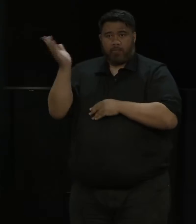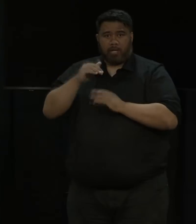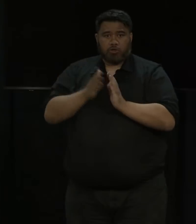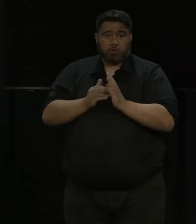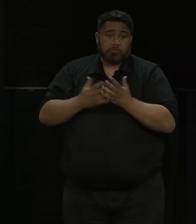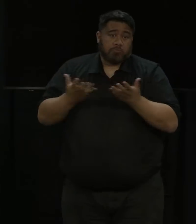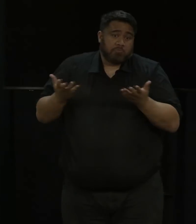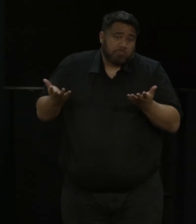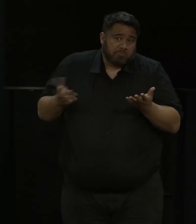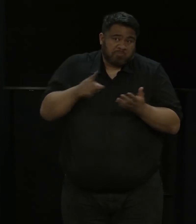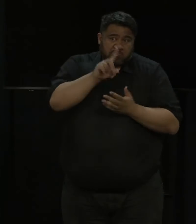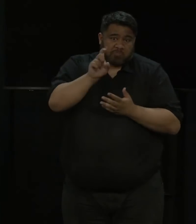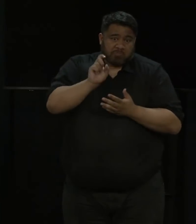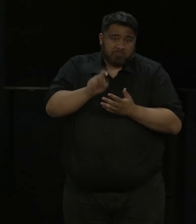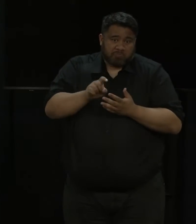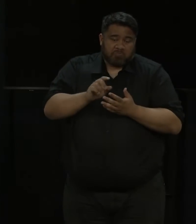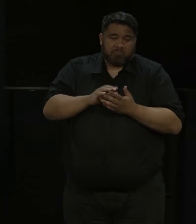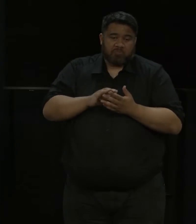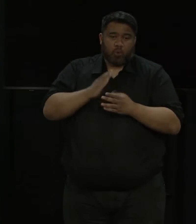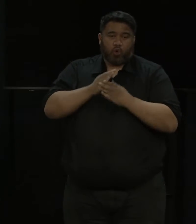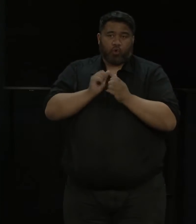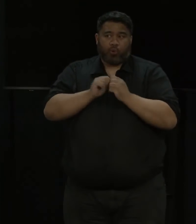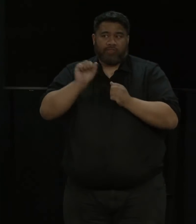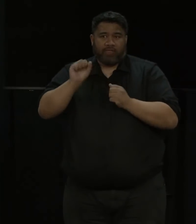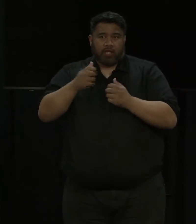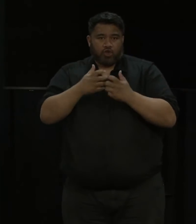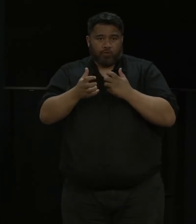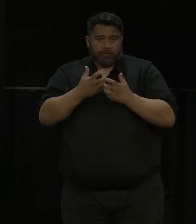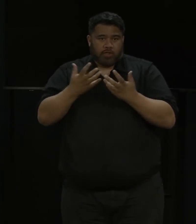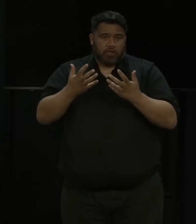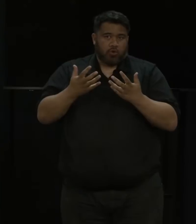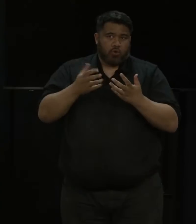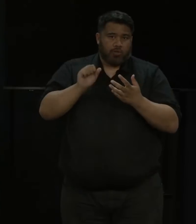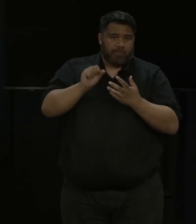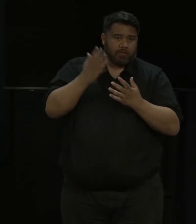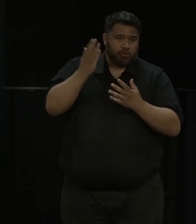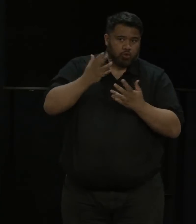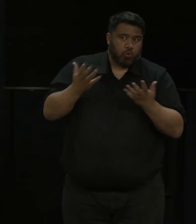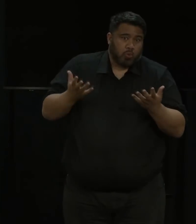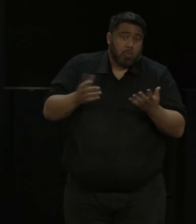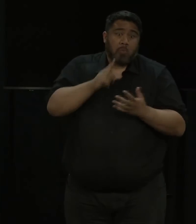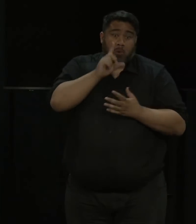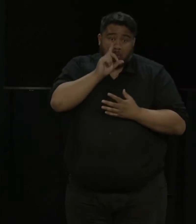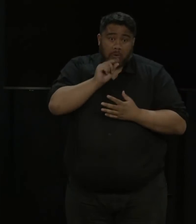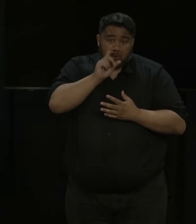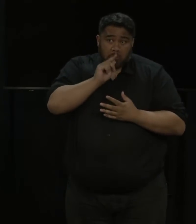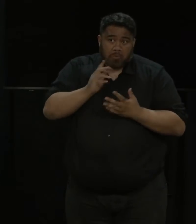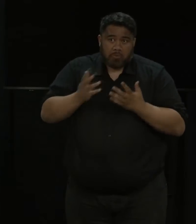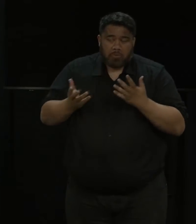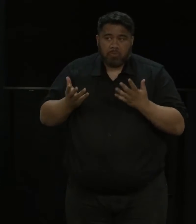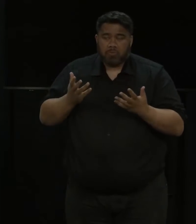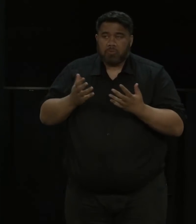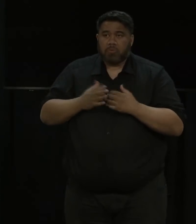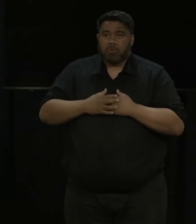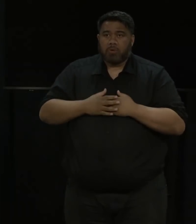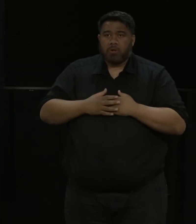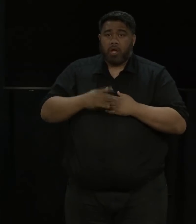there may be potential for us to put in place bespoke arrangements for international students including working with providers so they are